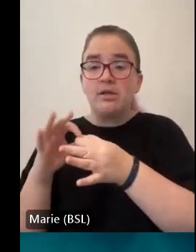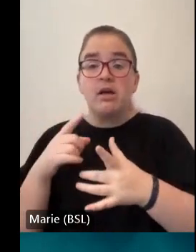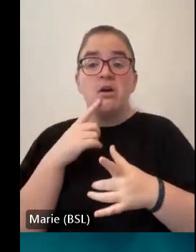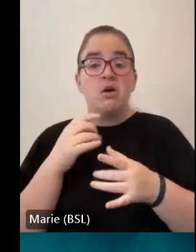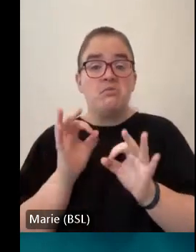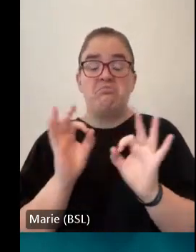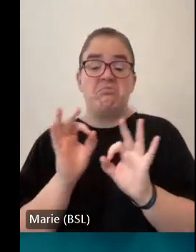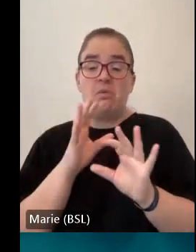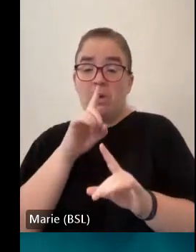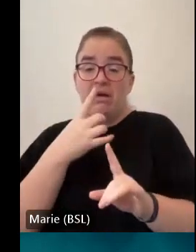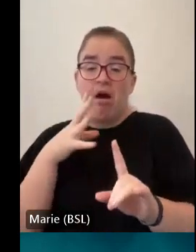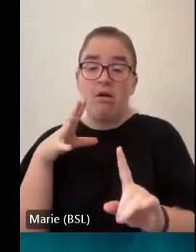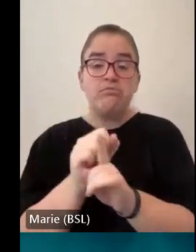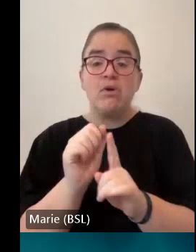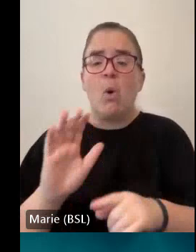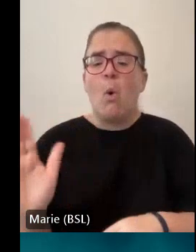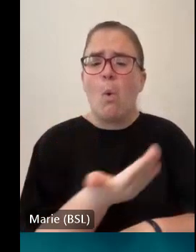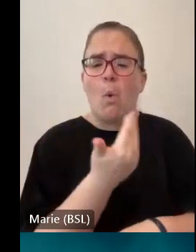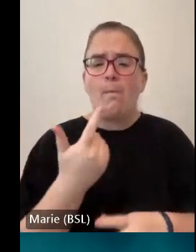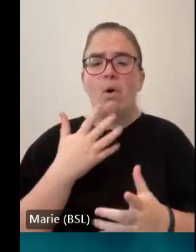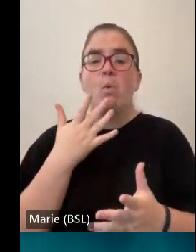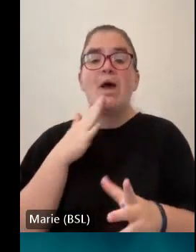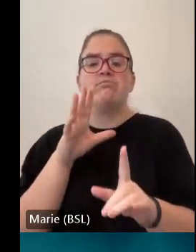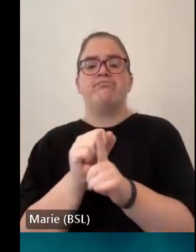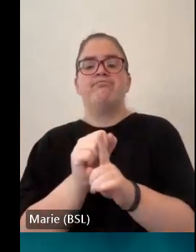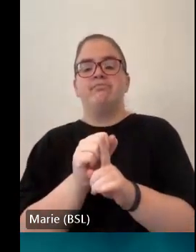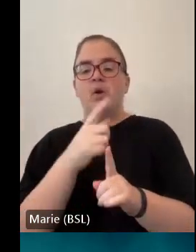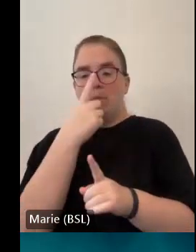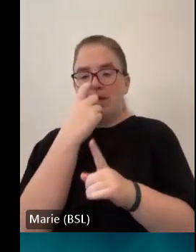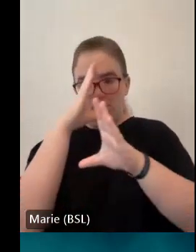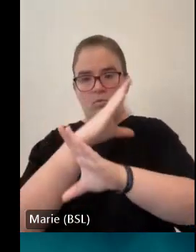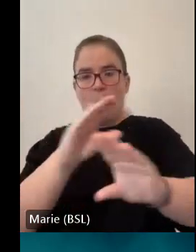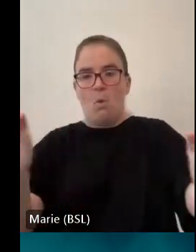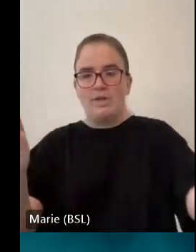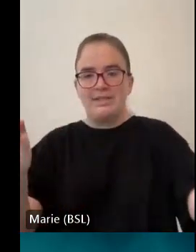But when we do, obviously it's good to send a warning out that